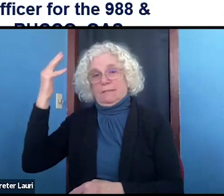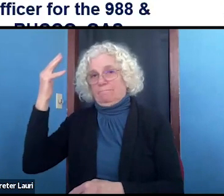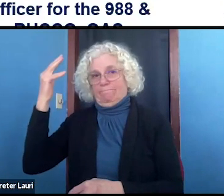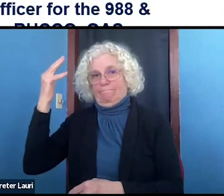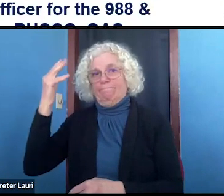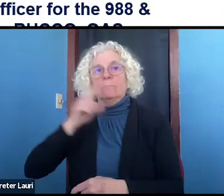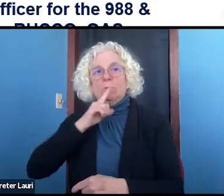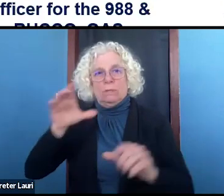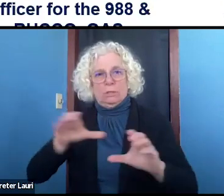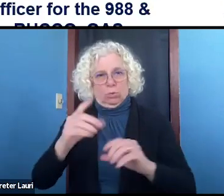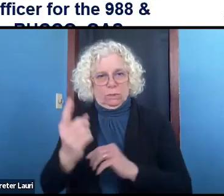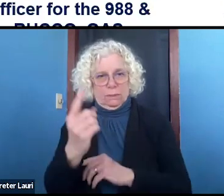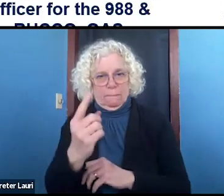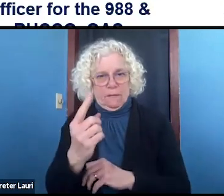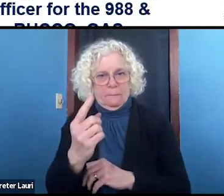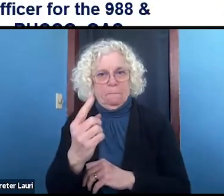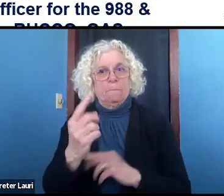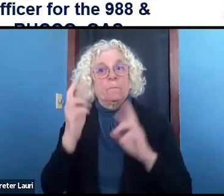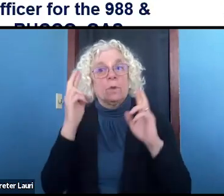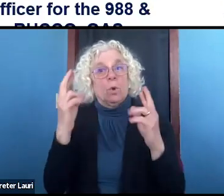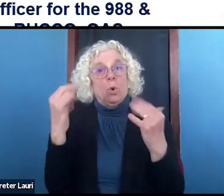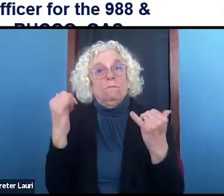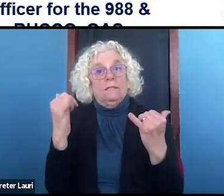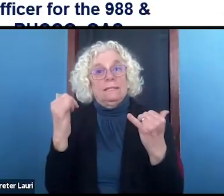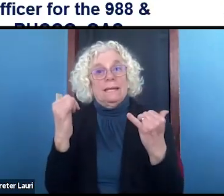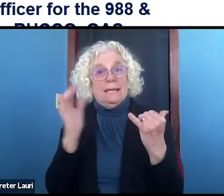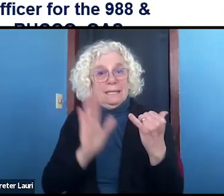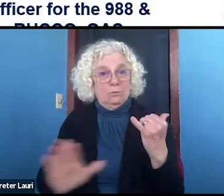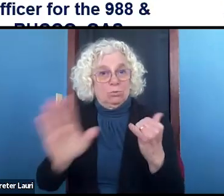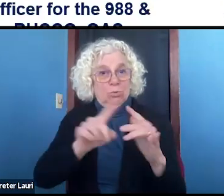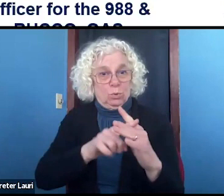And so I hope that today is the beginning of concrete ways